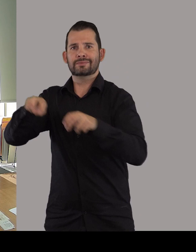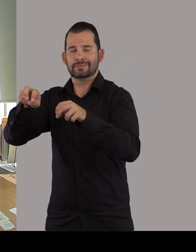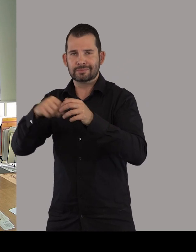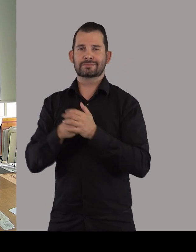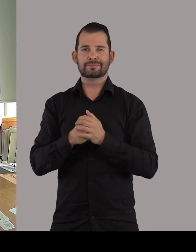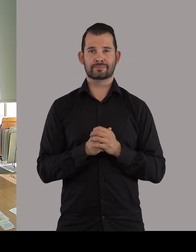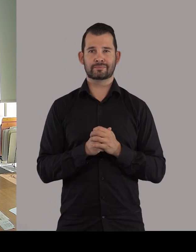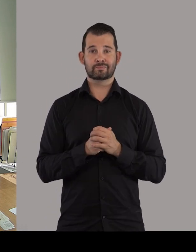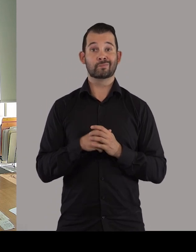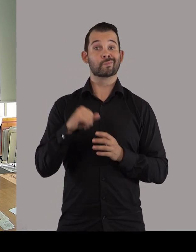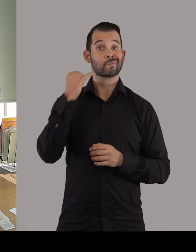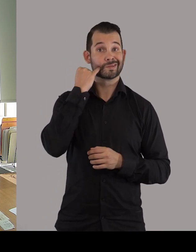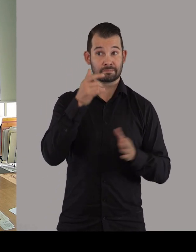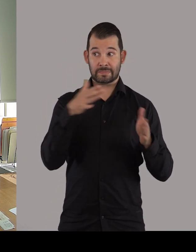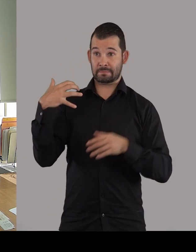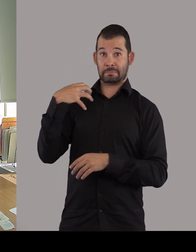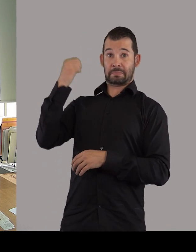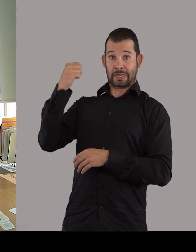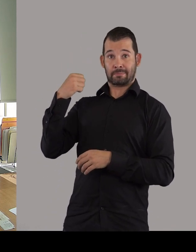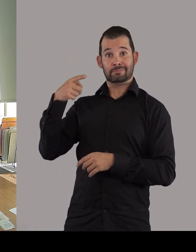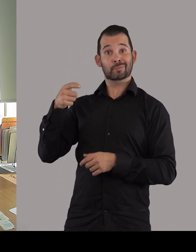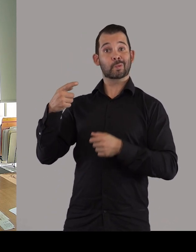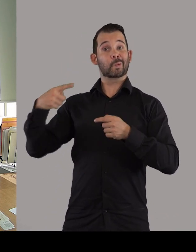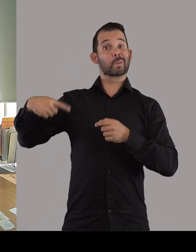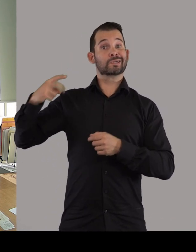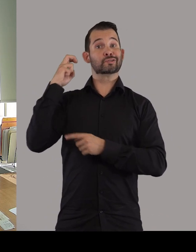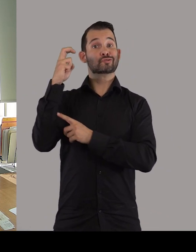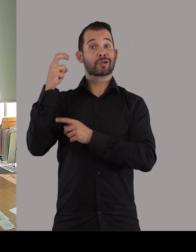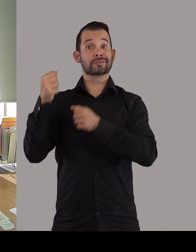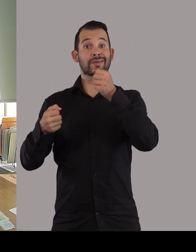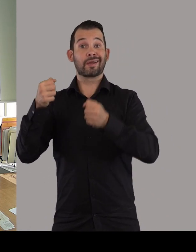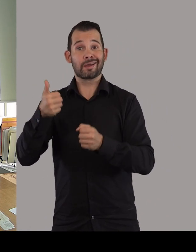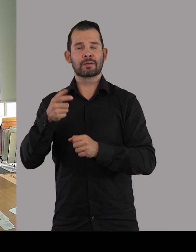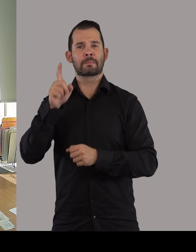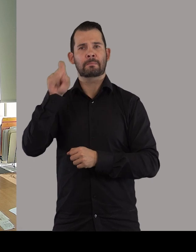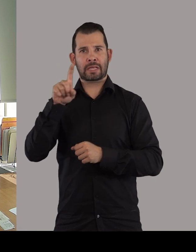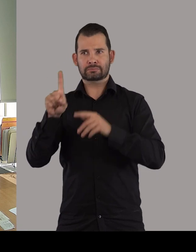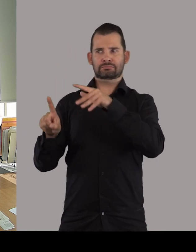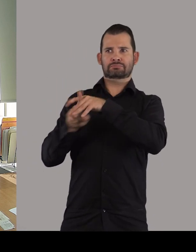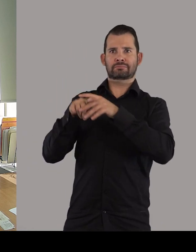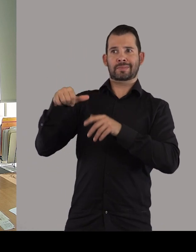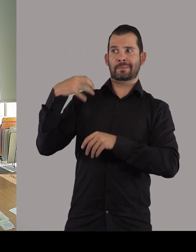If you are going to be picked up, by a Wheel-trans vehicle, you must be at the pickup location